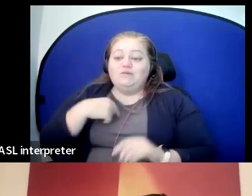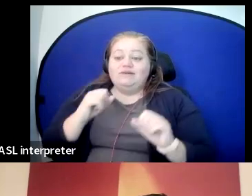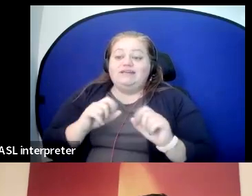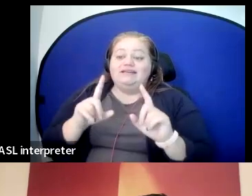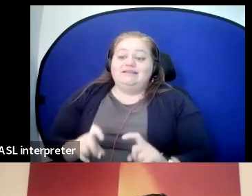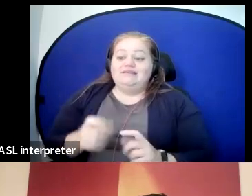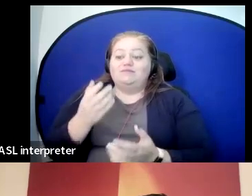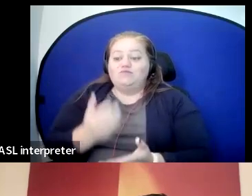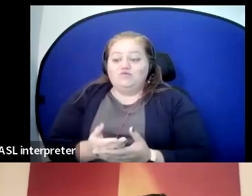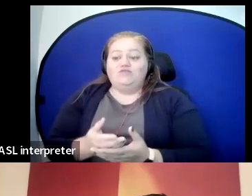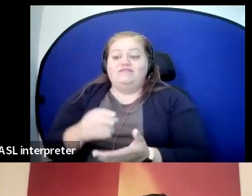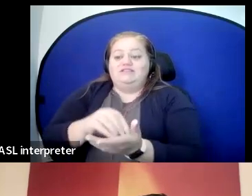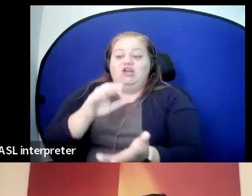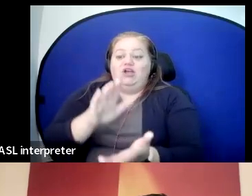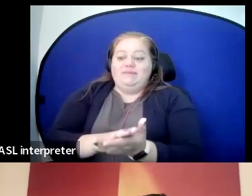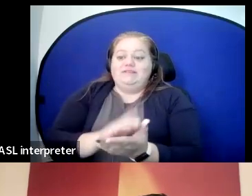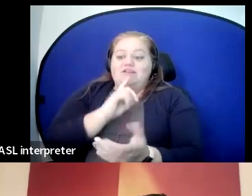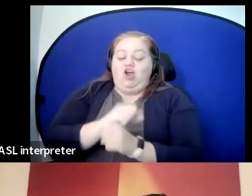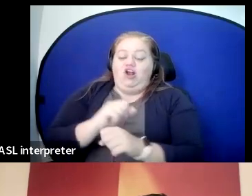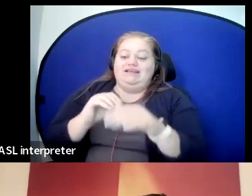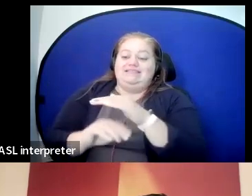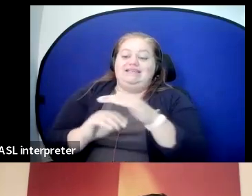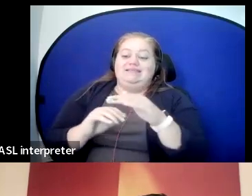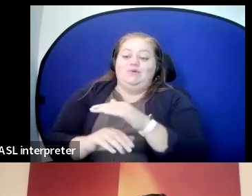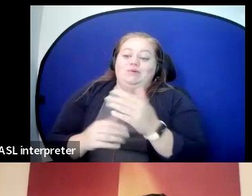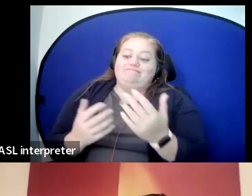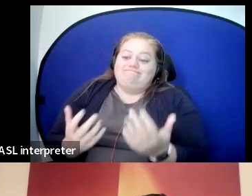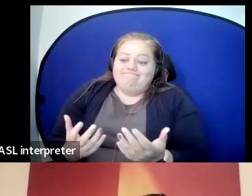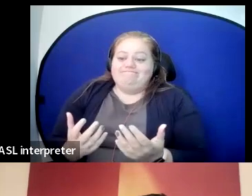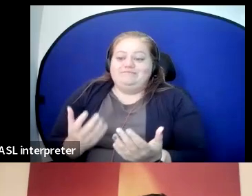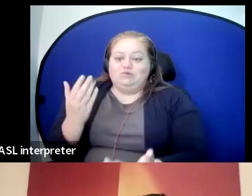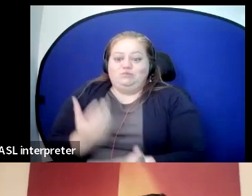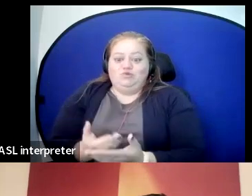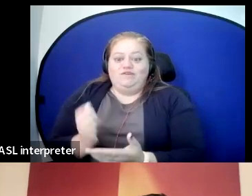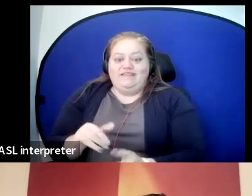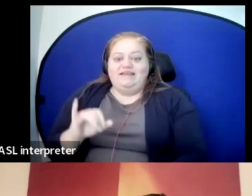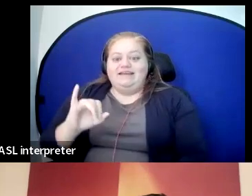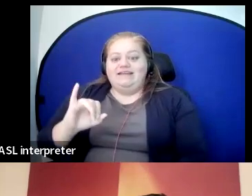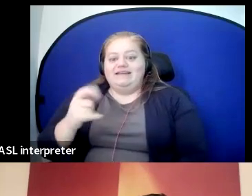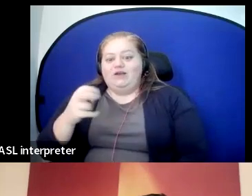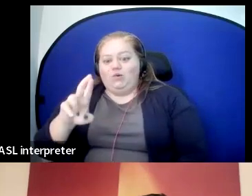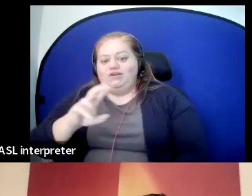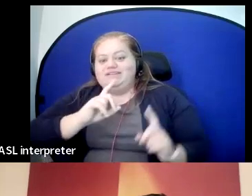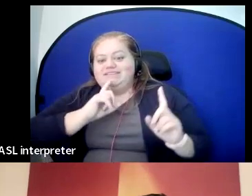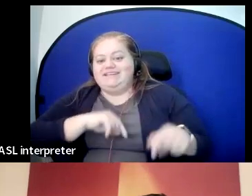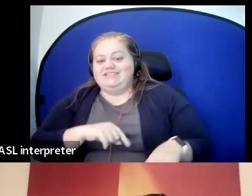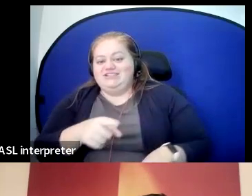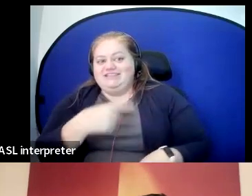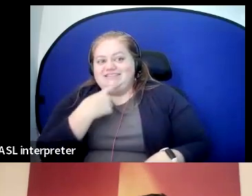that documents are accessible. I think Igor's answer to that, which is essentially,